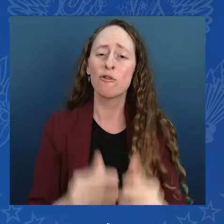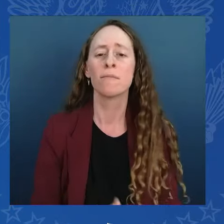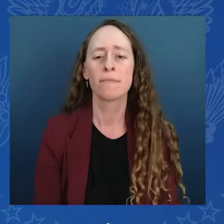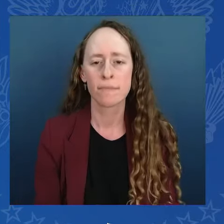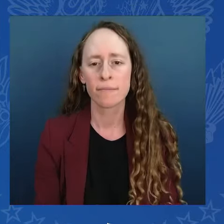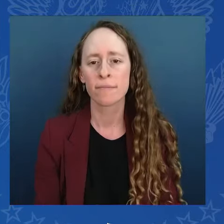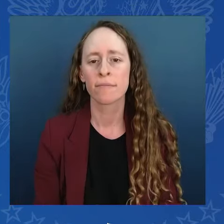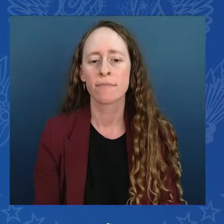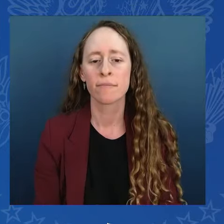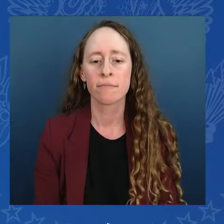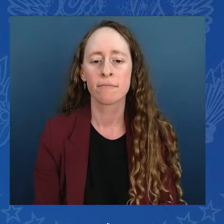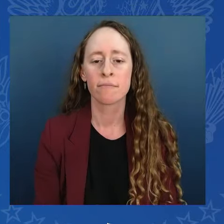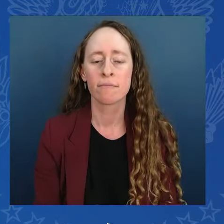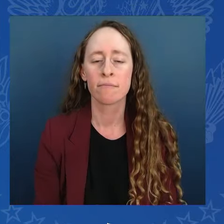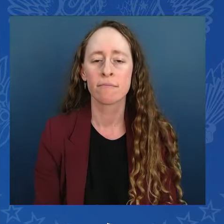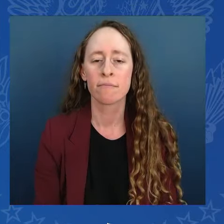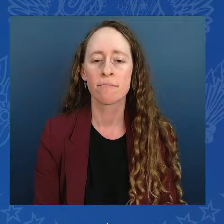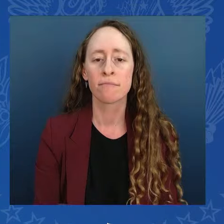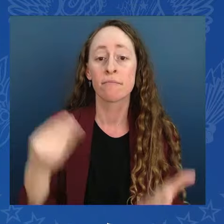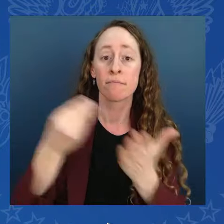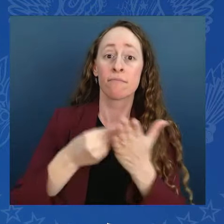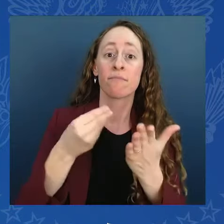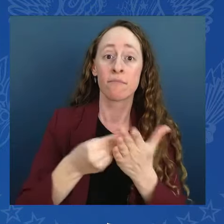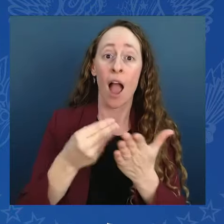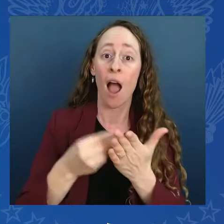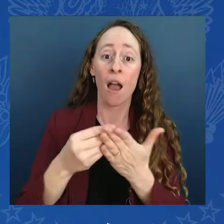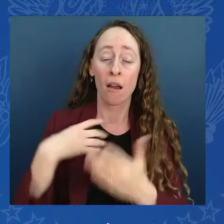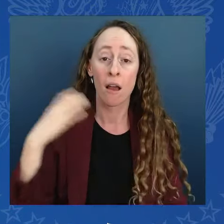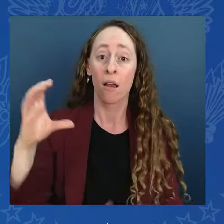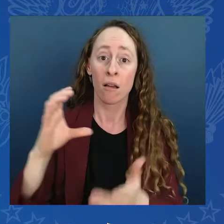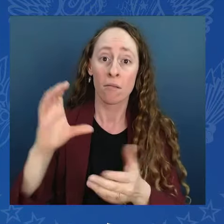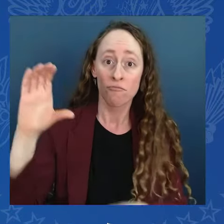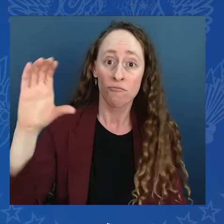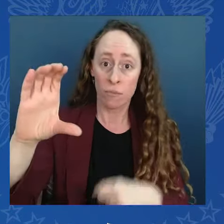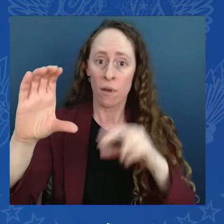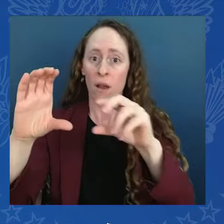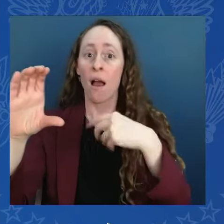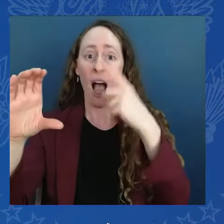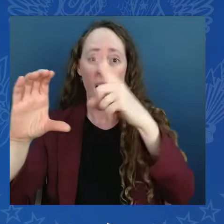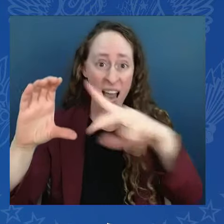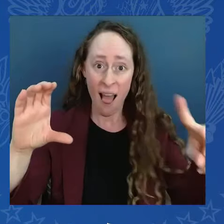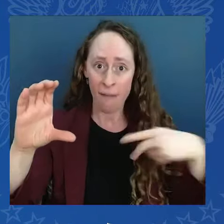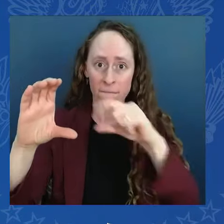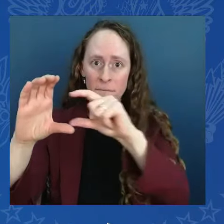go to disadvantaged communities that have borne the brunt of lead pipe poisoning for damn too long.